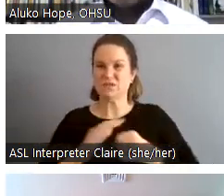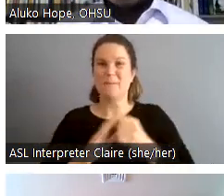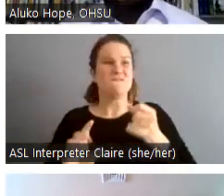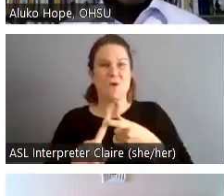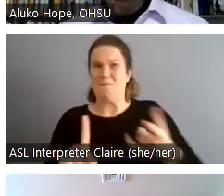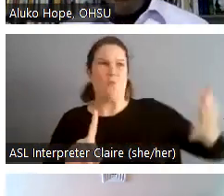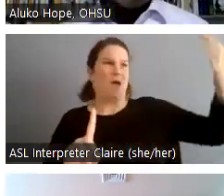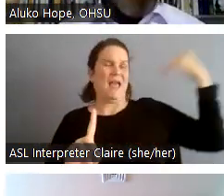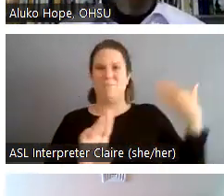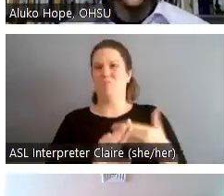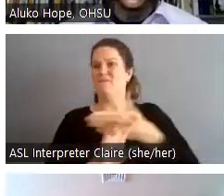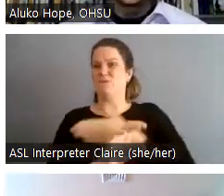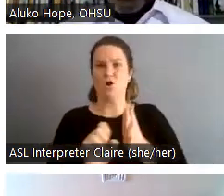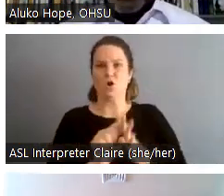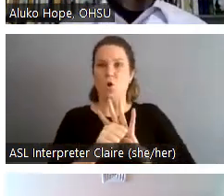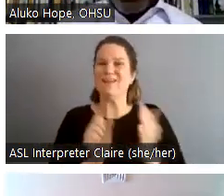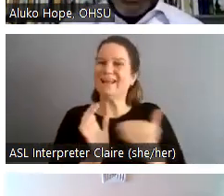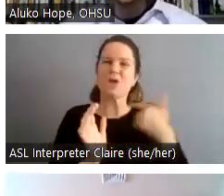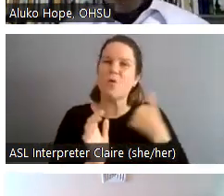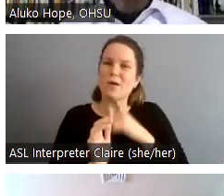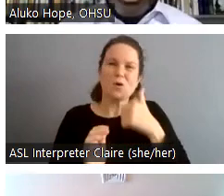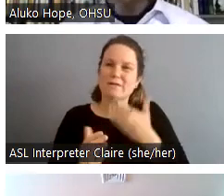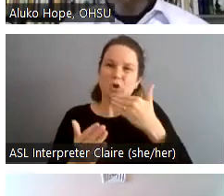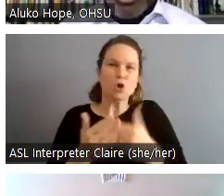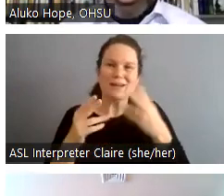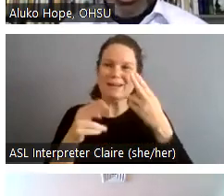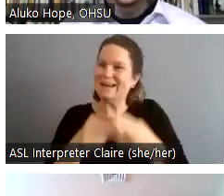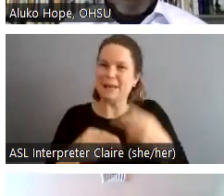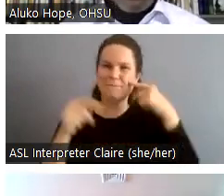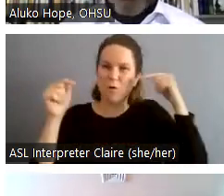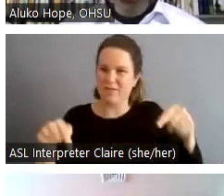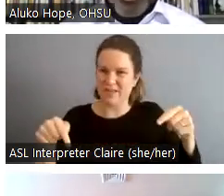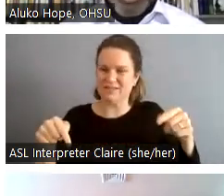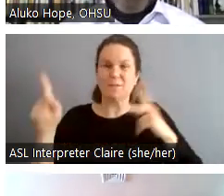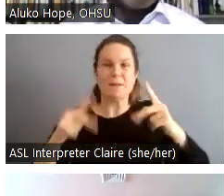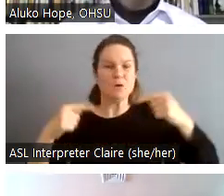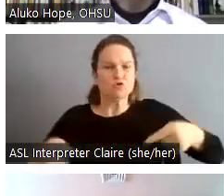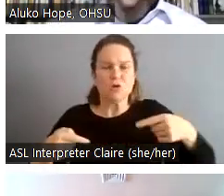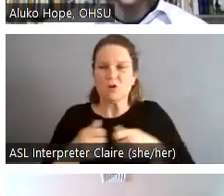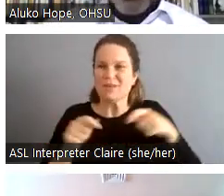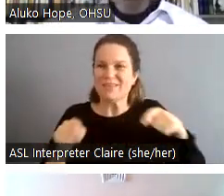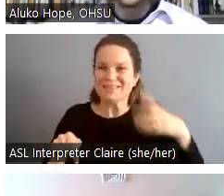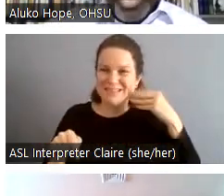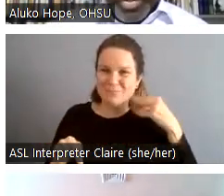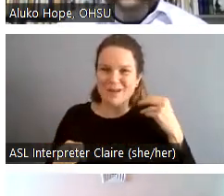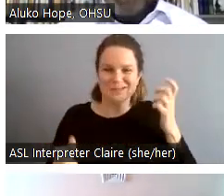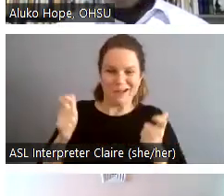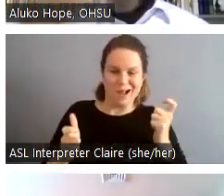people, because we don't have a name for this, struggle with it, and make accommodations in their life, and live